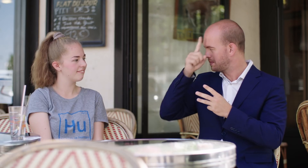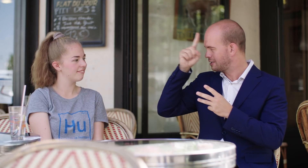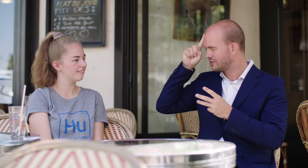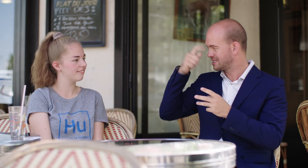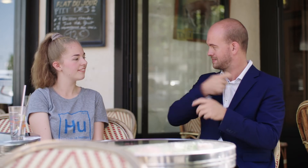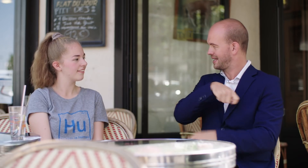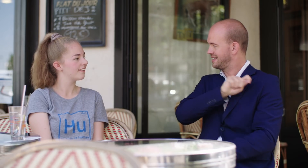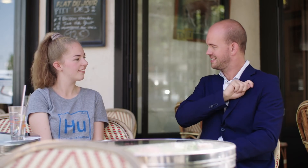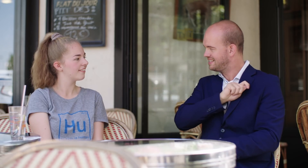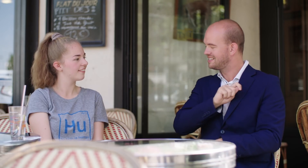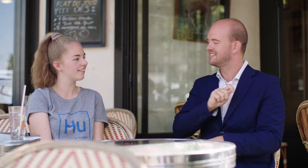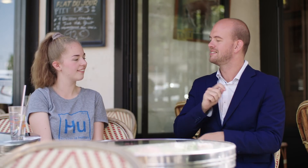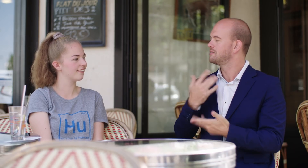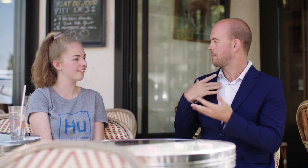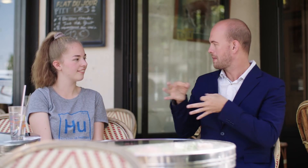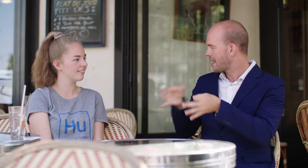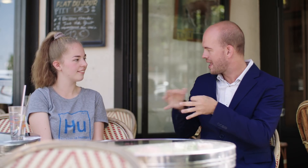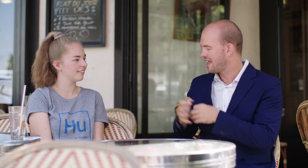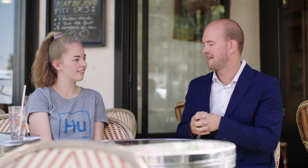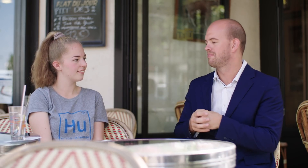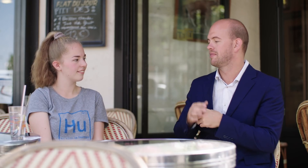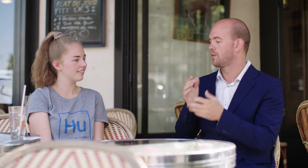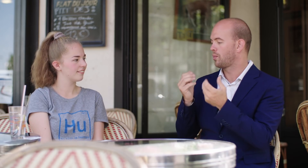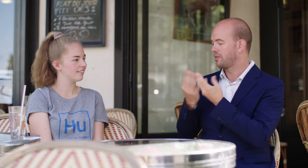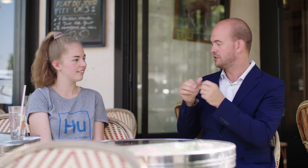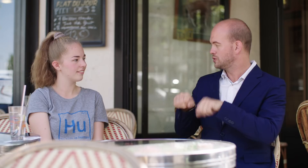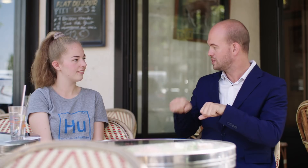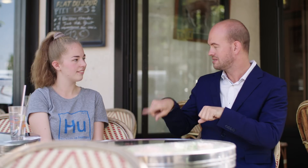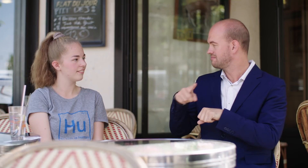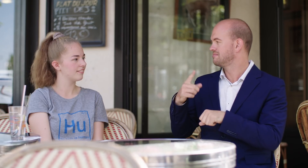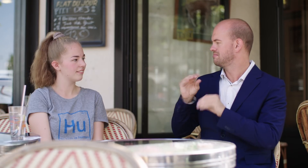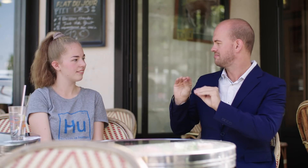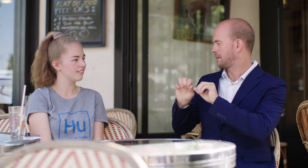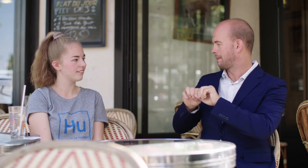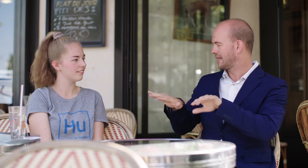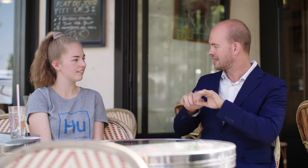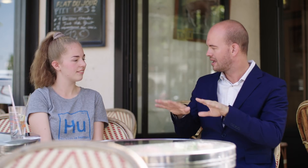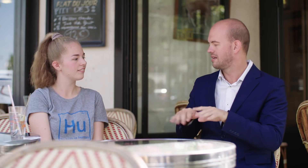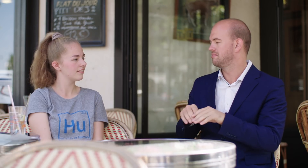So lots of planning involved. I'm also working with the students, teaching them about media,